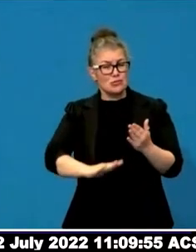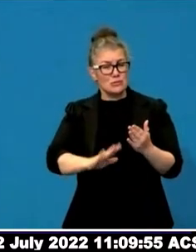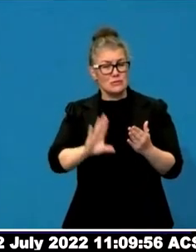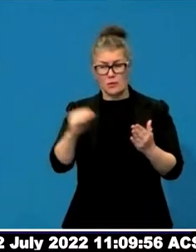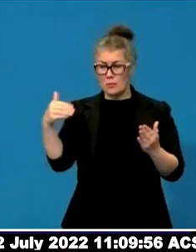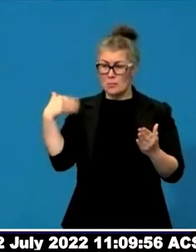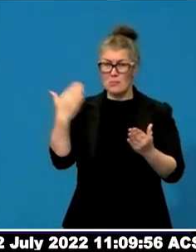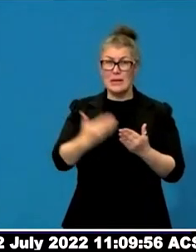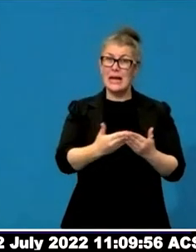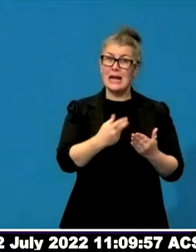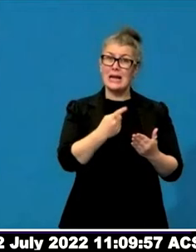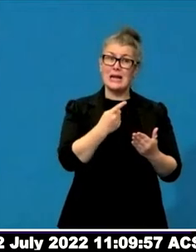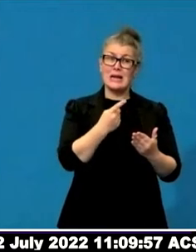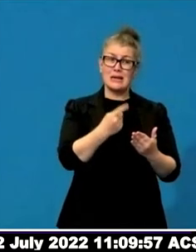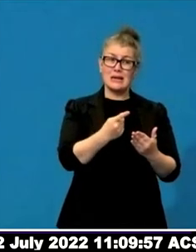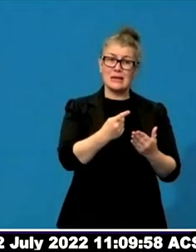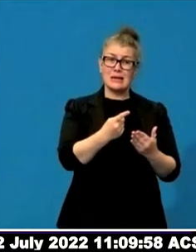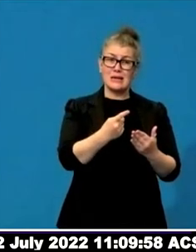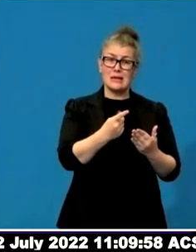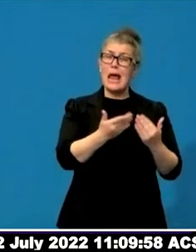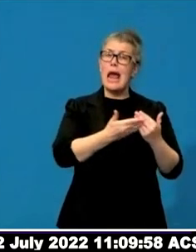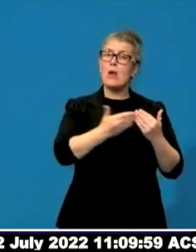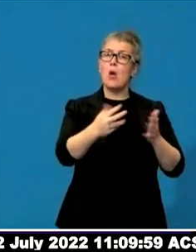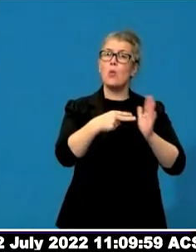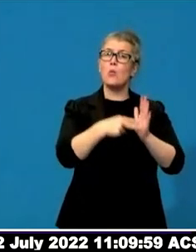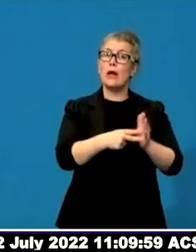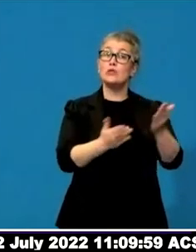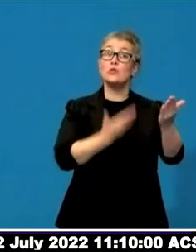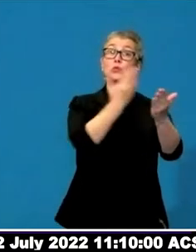by acknowledging the complaint and then providing a substantive answer?